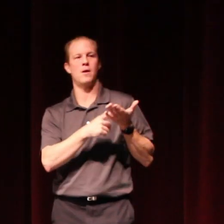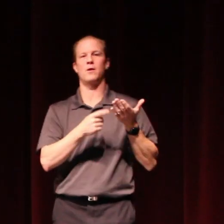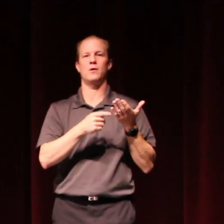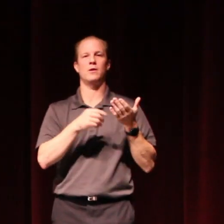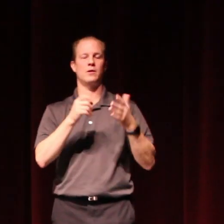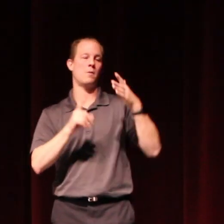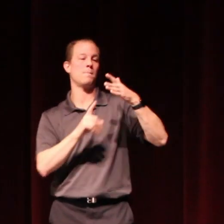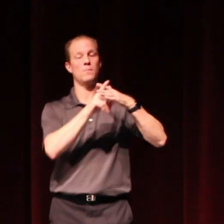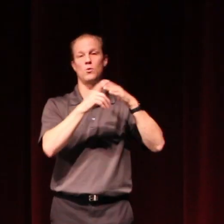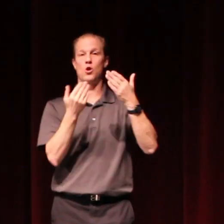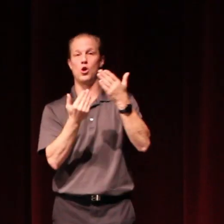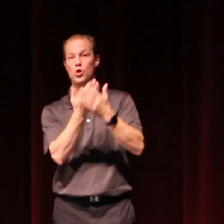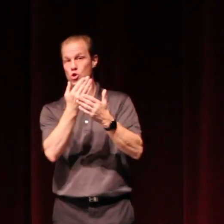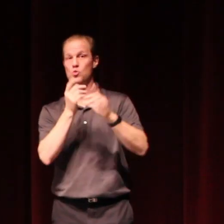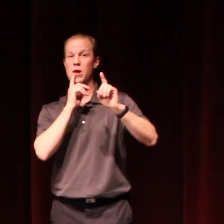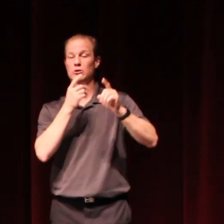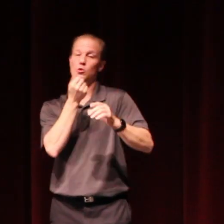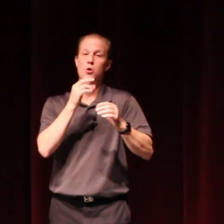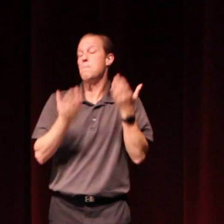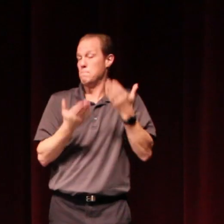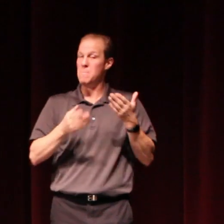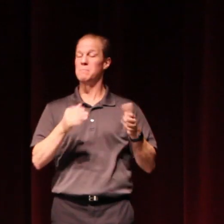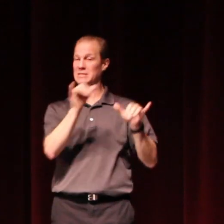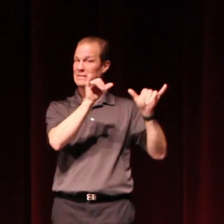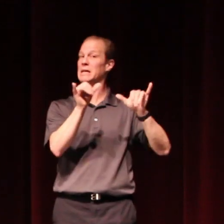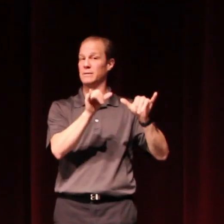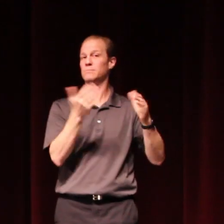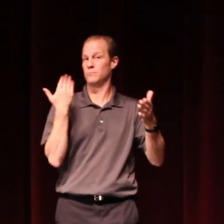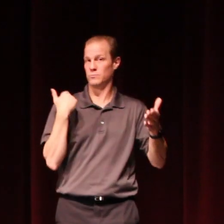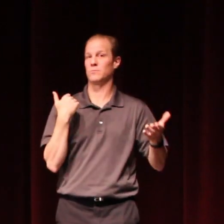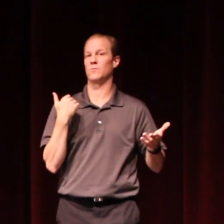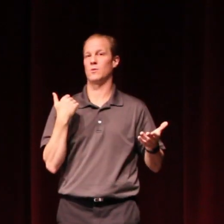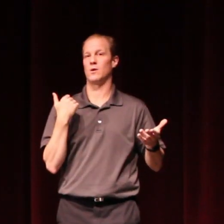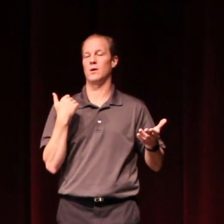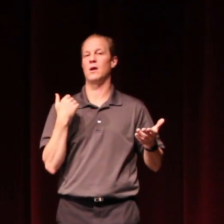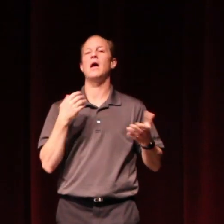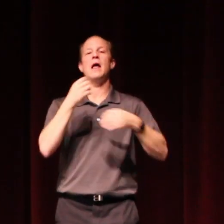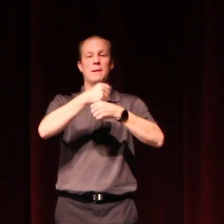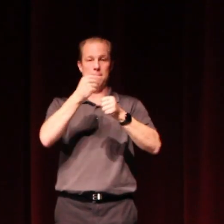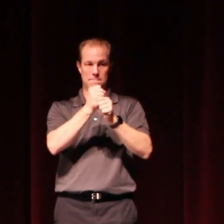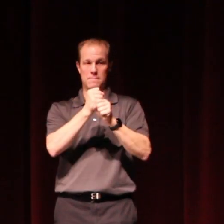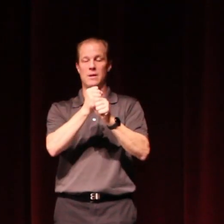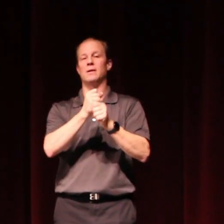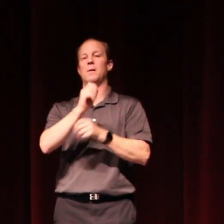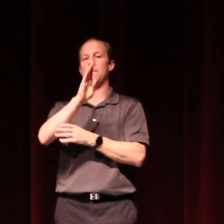or possibly keeping it the same. They make a bylaw out of it and that bylaw stays until it